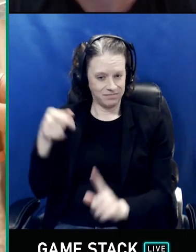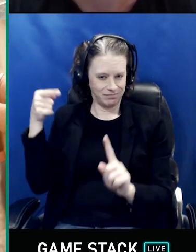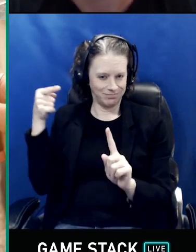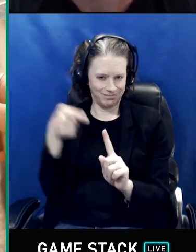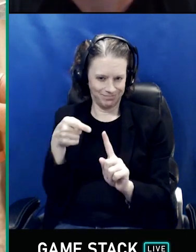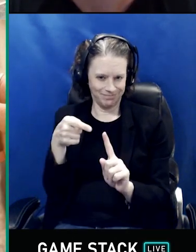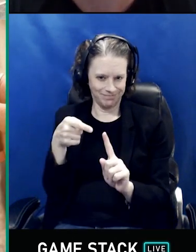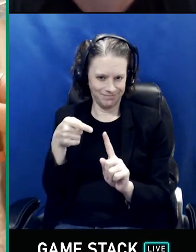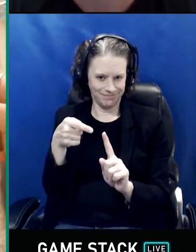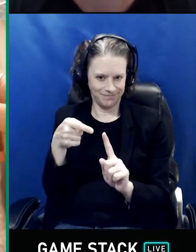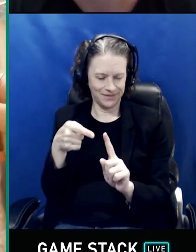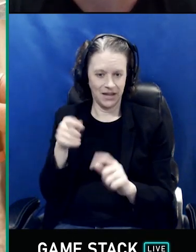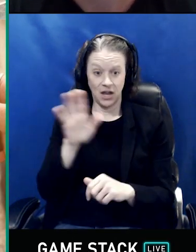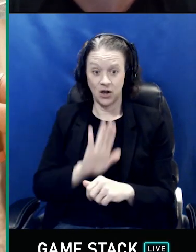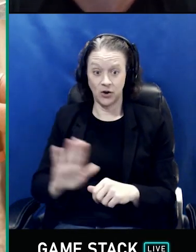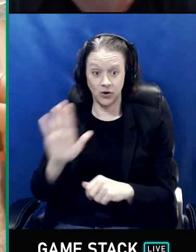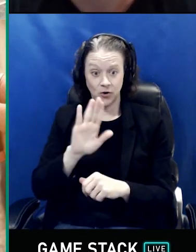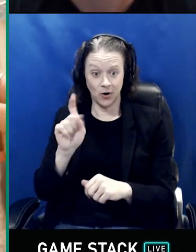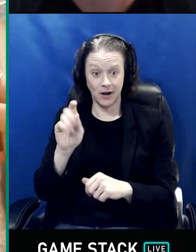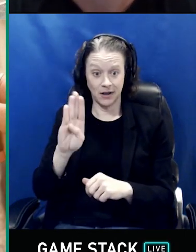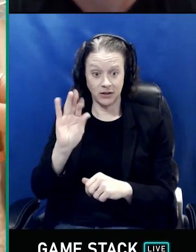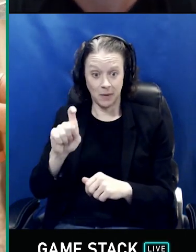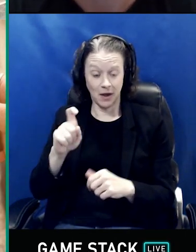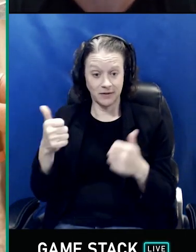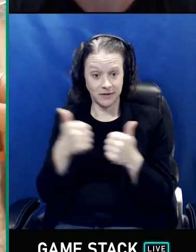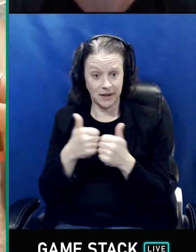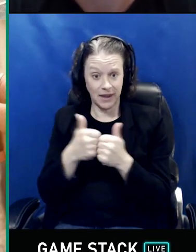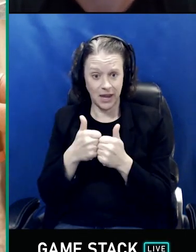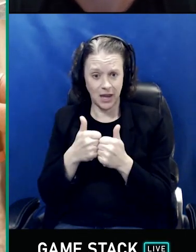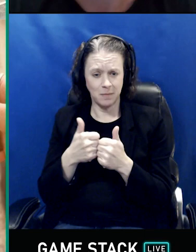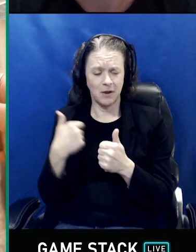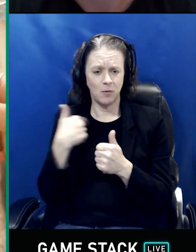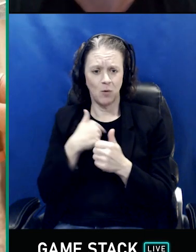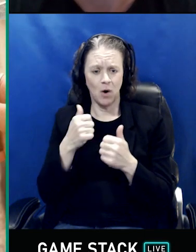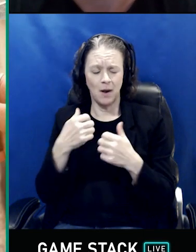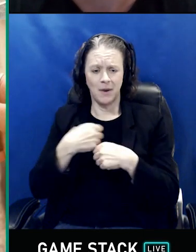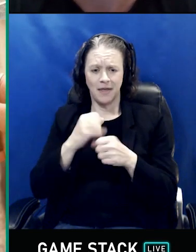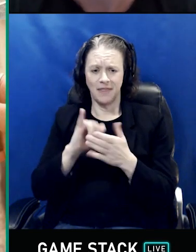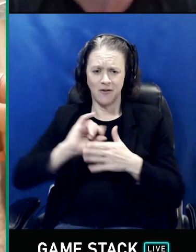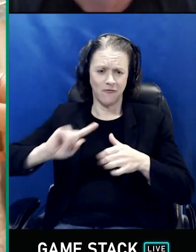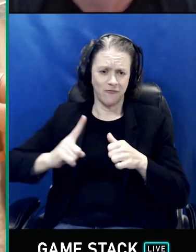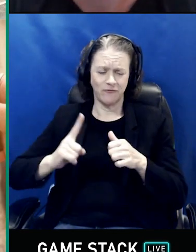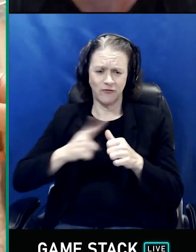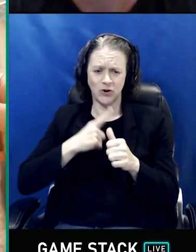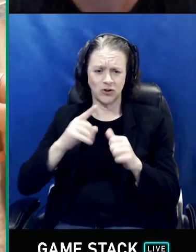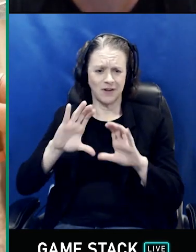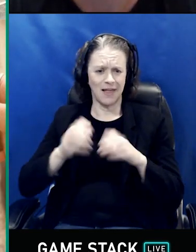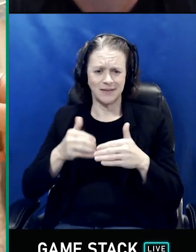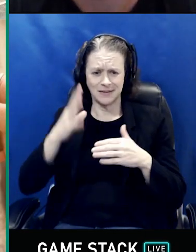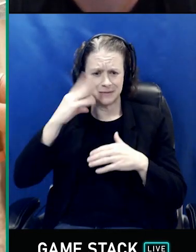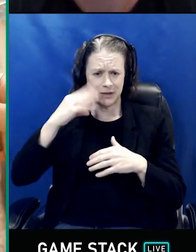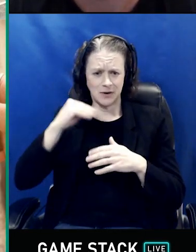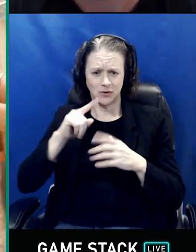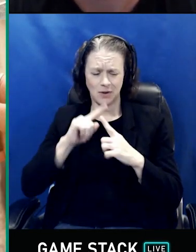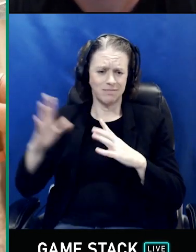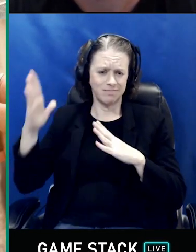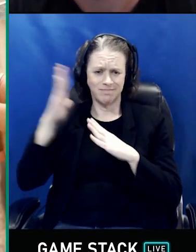Taking your Xbox game and making it a first-class experience on mobile, or any other additional endpoint for that matter.